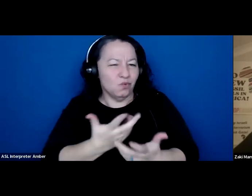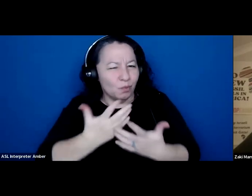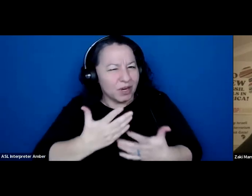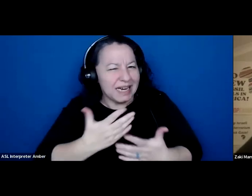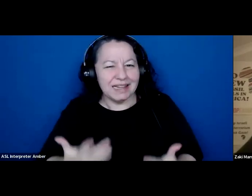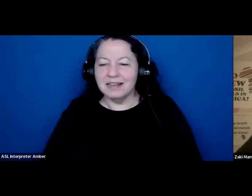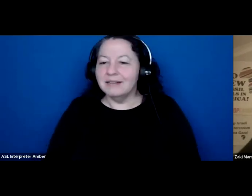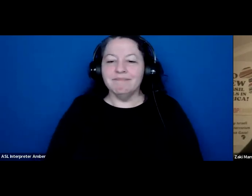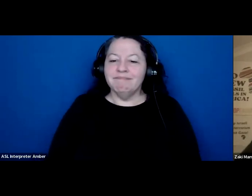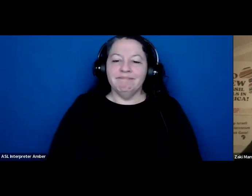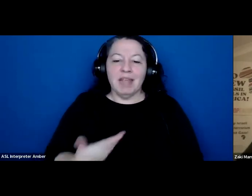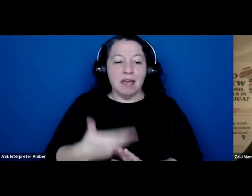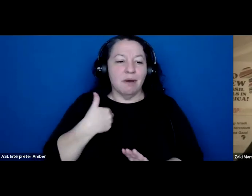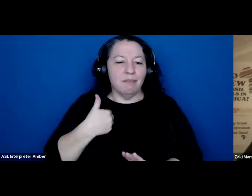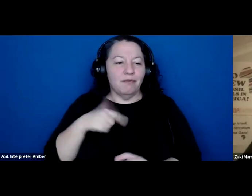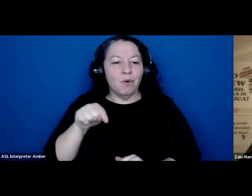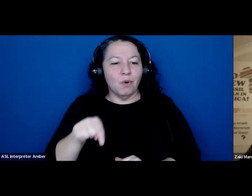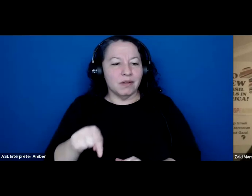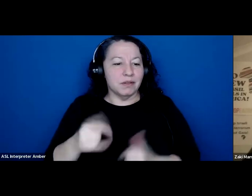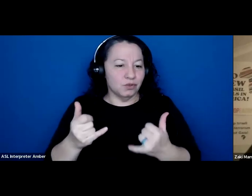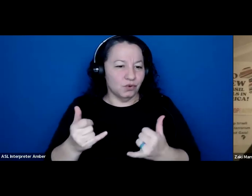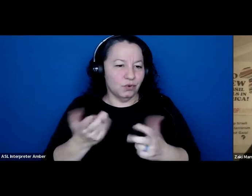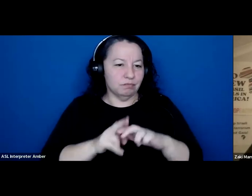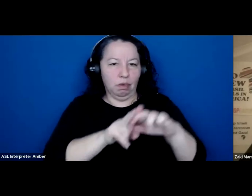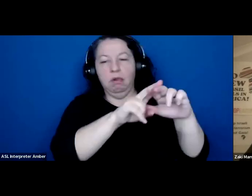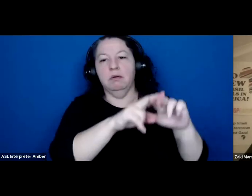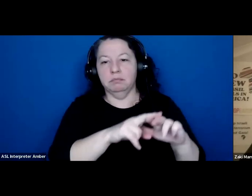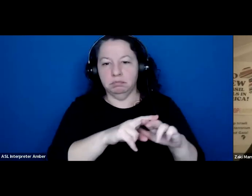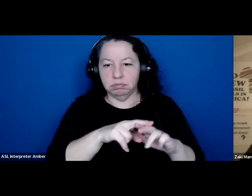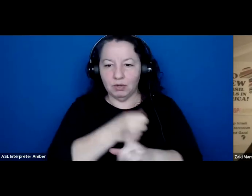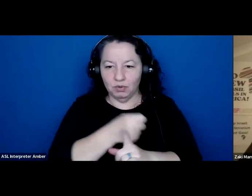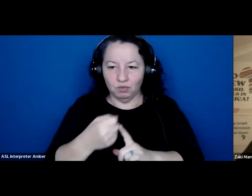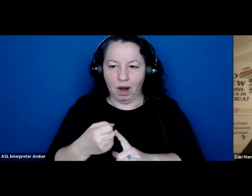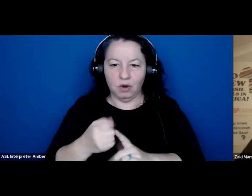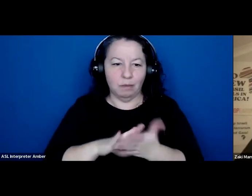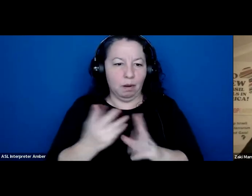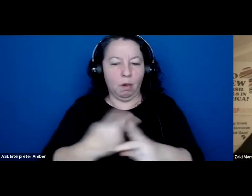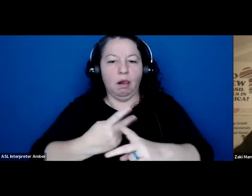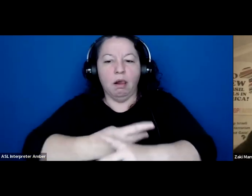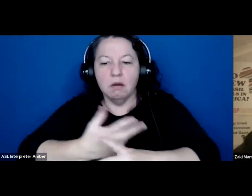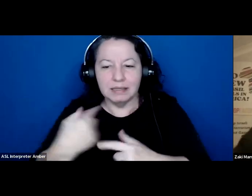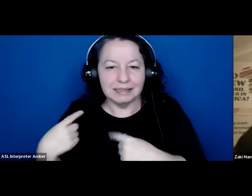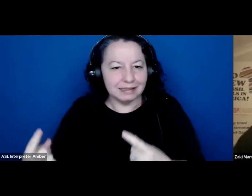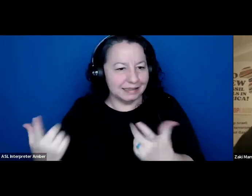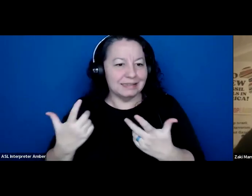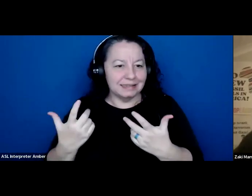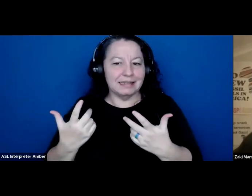Now, even before this current escalation in this moment, since the offensive on October 7th,